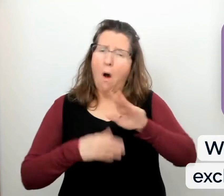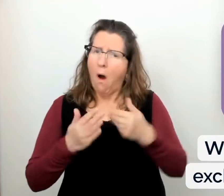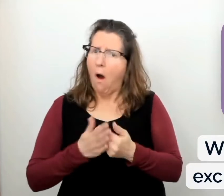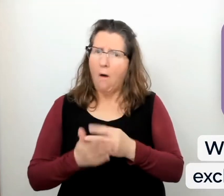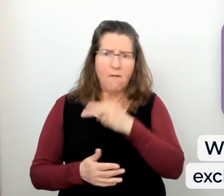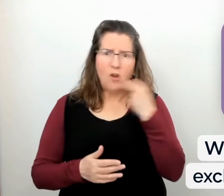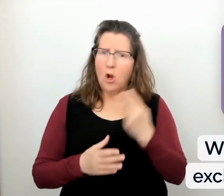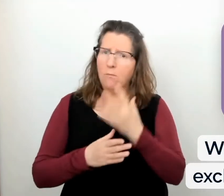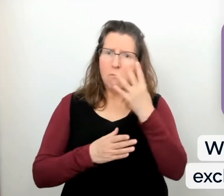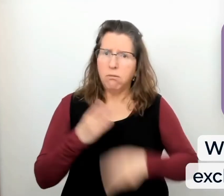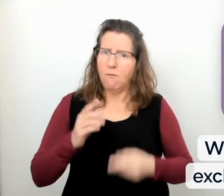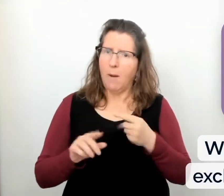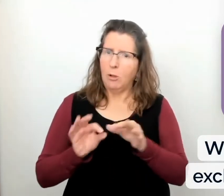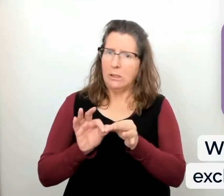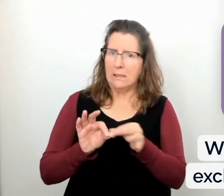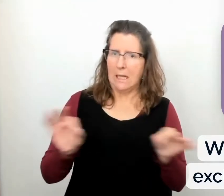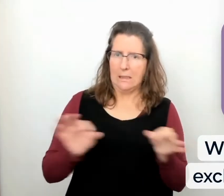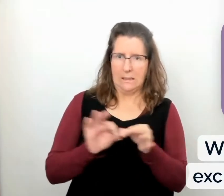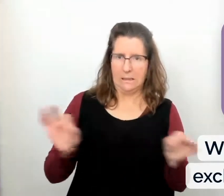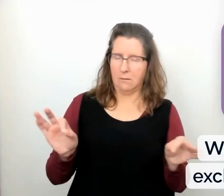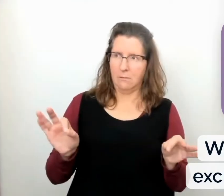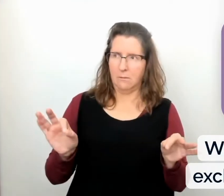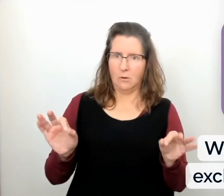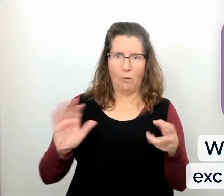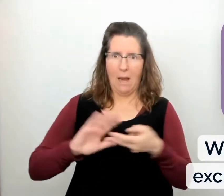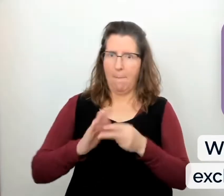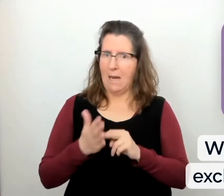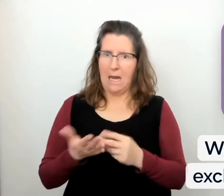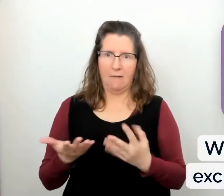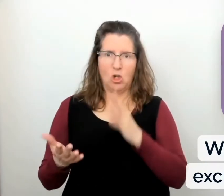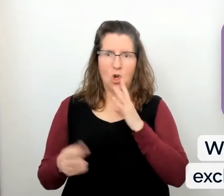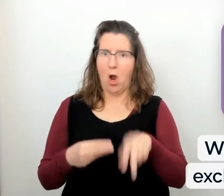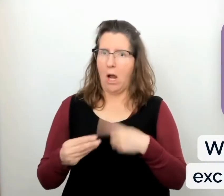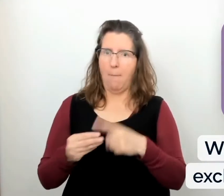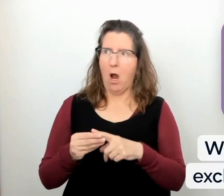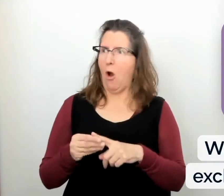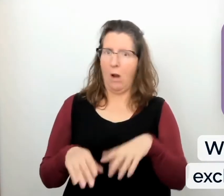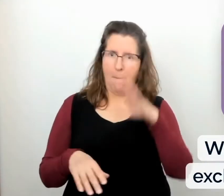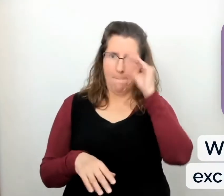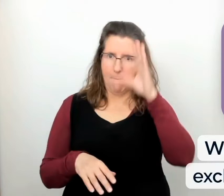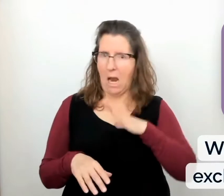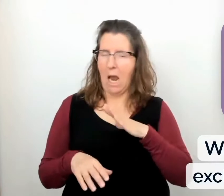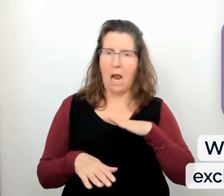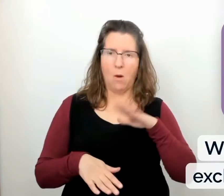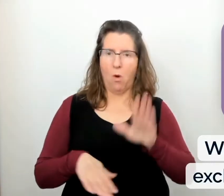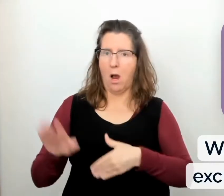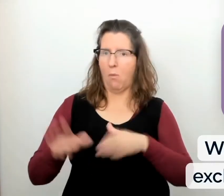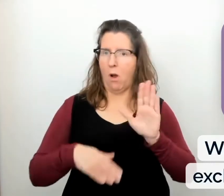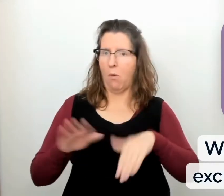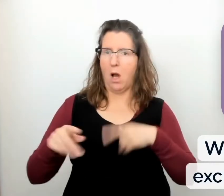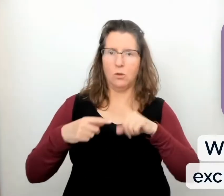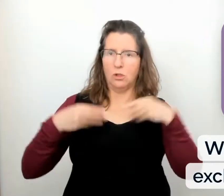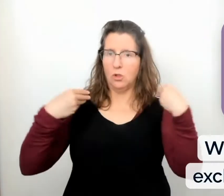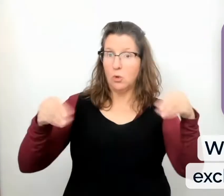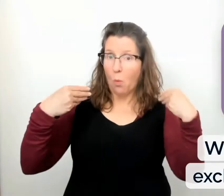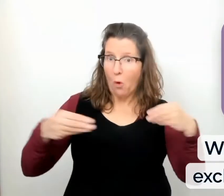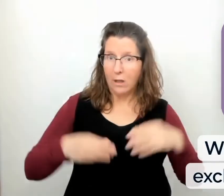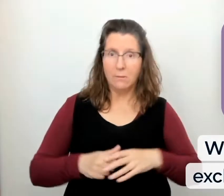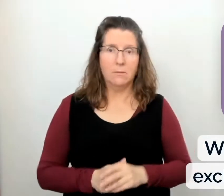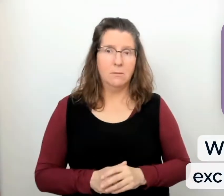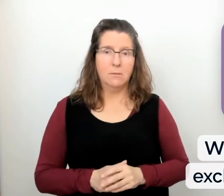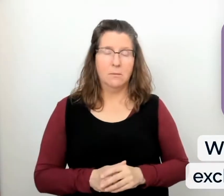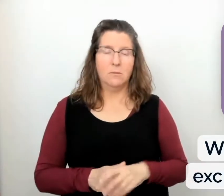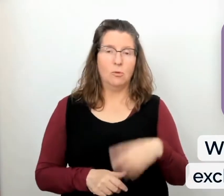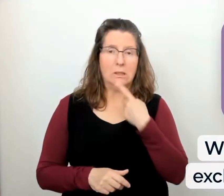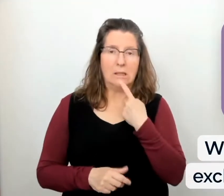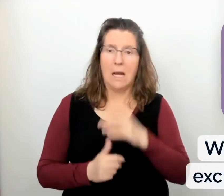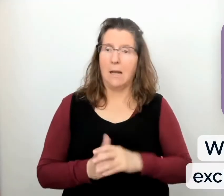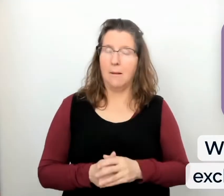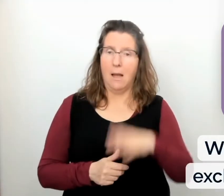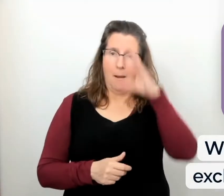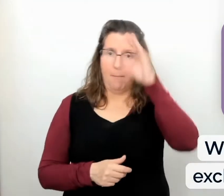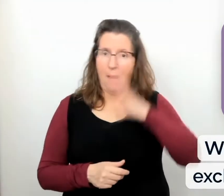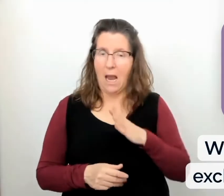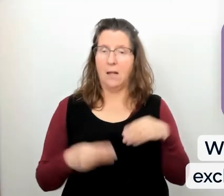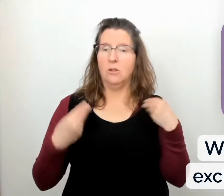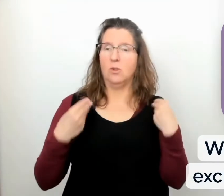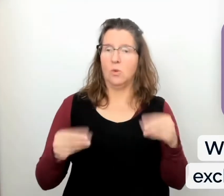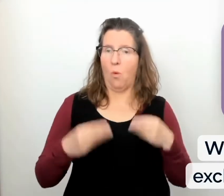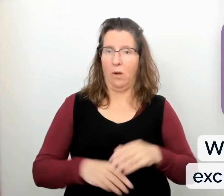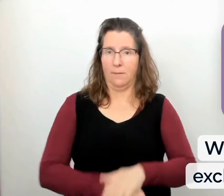So if she wanted to write "the man walked to the store" because she had no verbs it would come out as "man store."